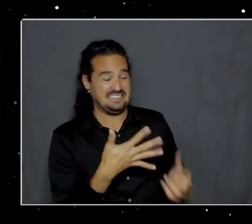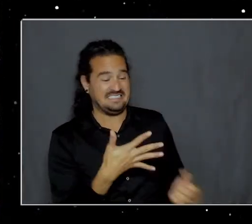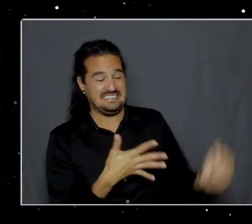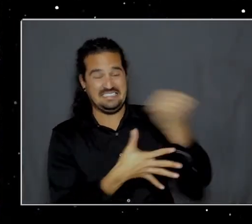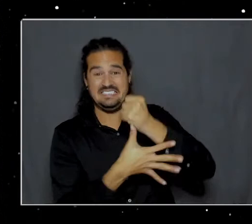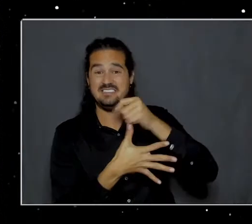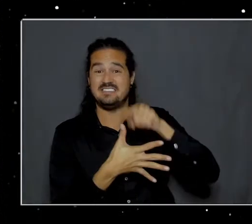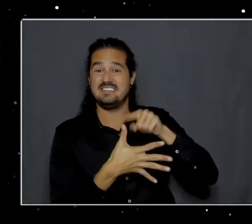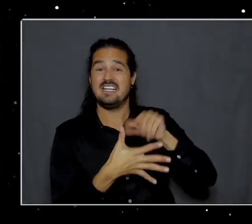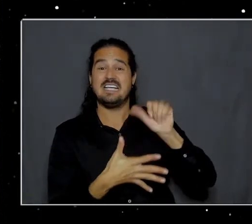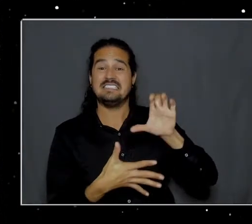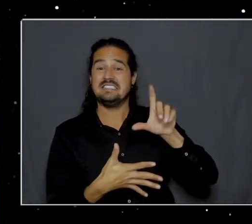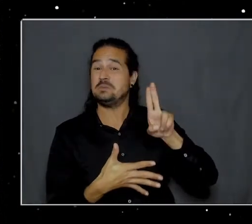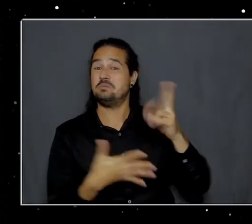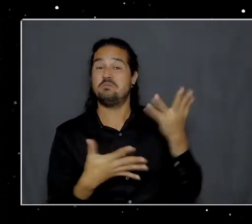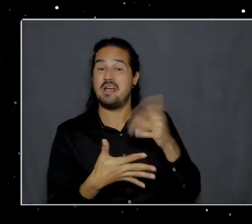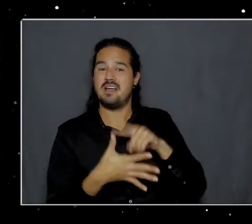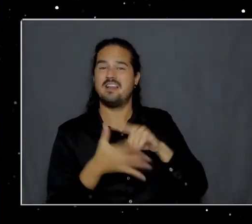WHAT DO THEY MEAN BY THAT? FROM MY PERSPECTIVE, WHAT THEY